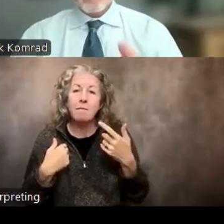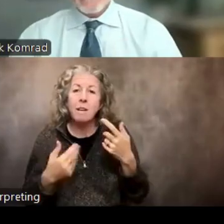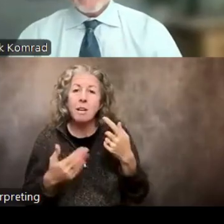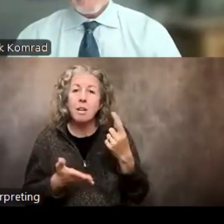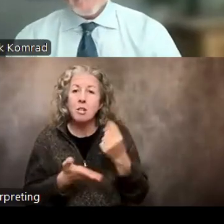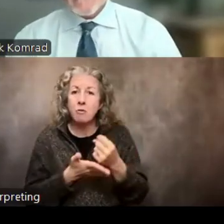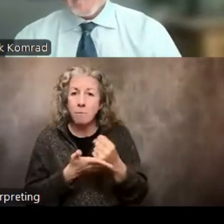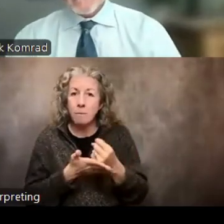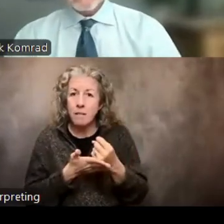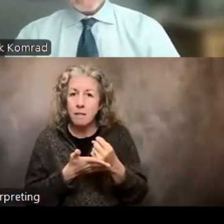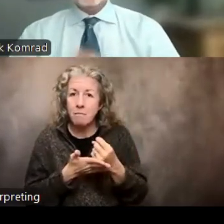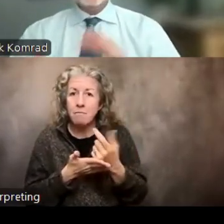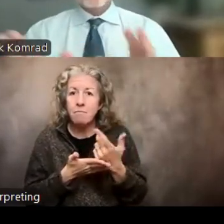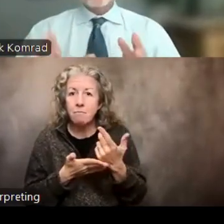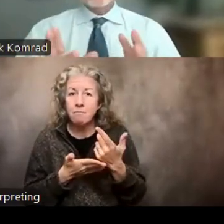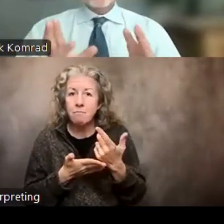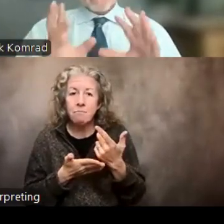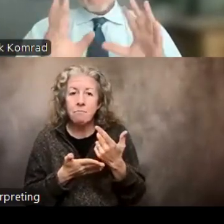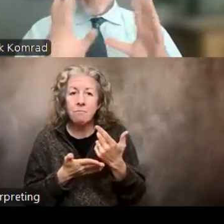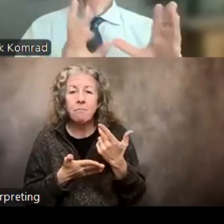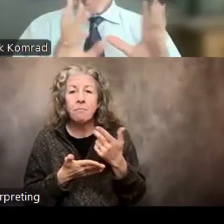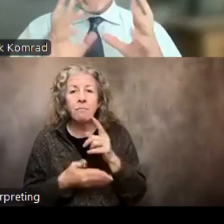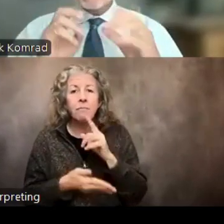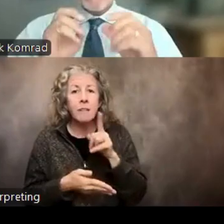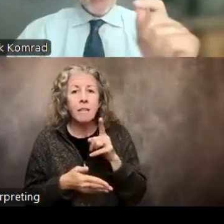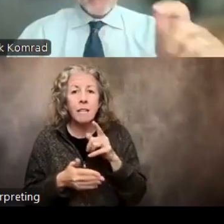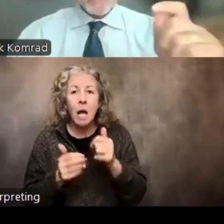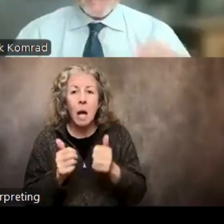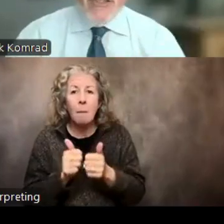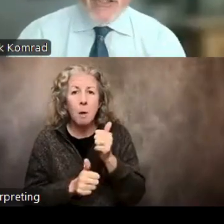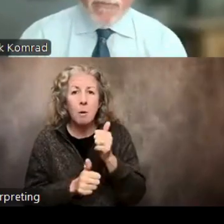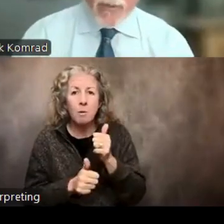most, they have to be in Hawaii, the only jurisdiction, by the